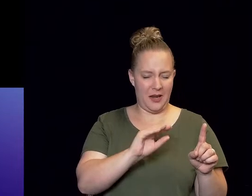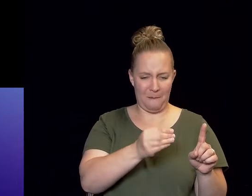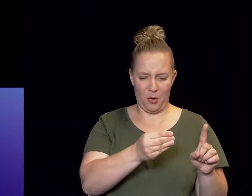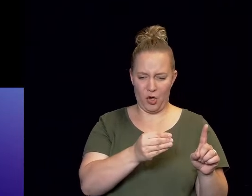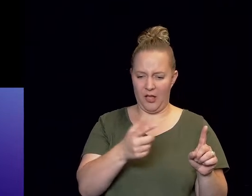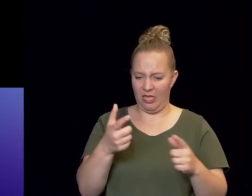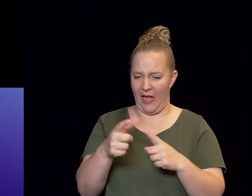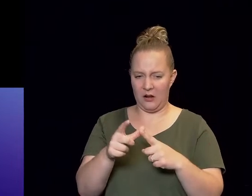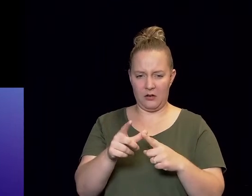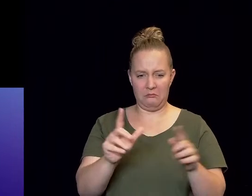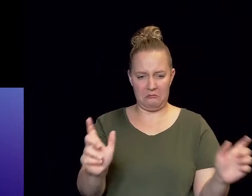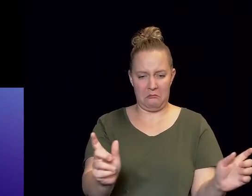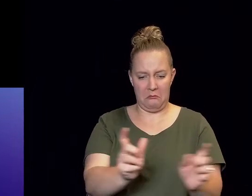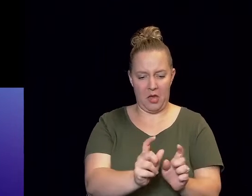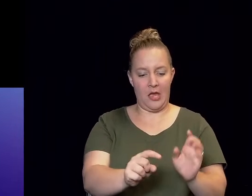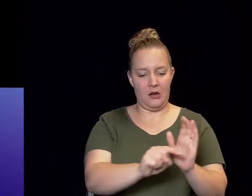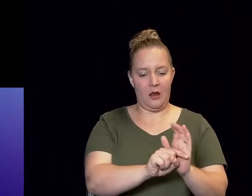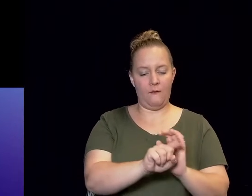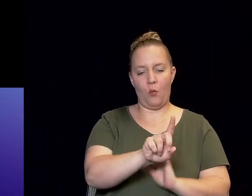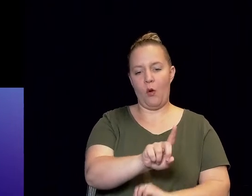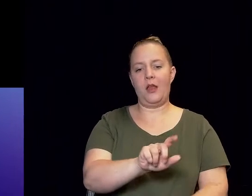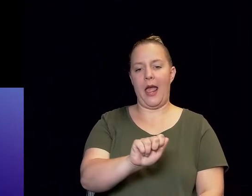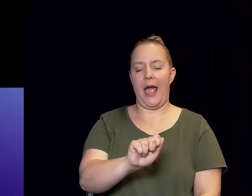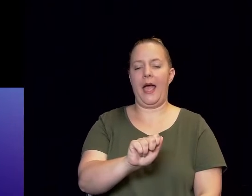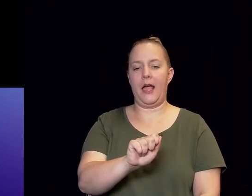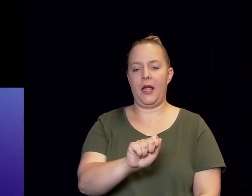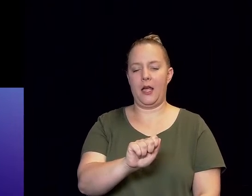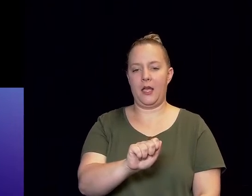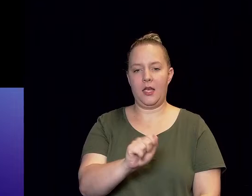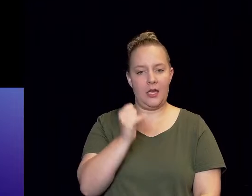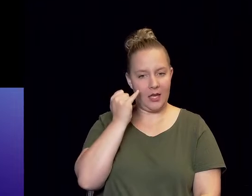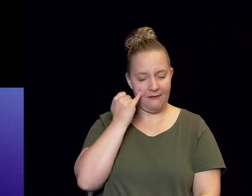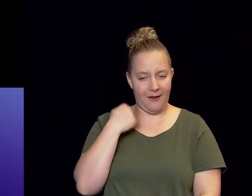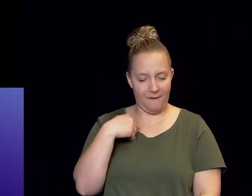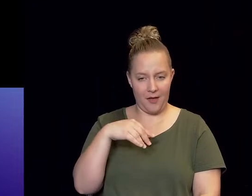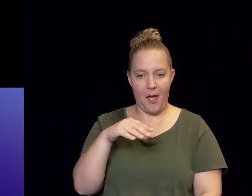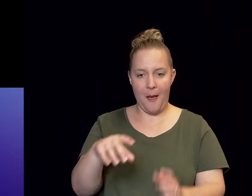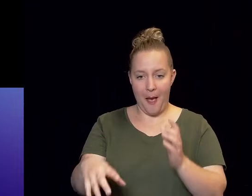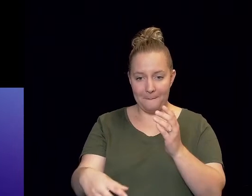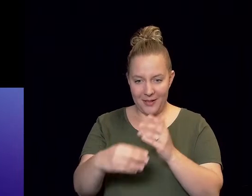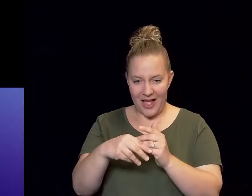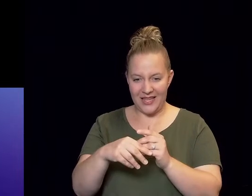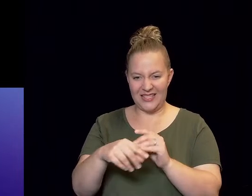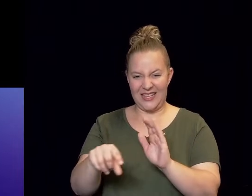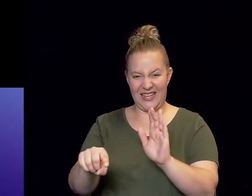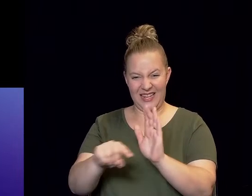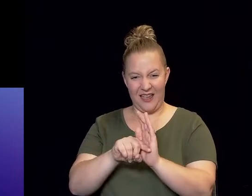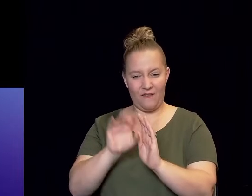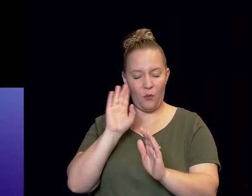So, -1a. Then, if I have plus a negative, I'm just going to bring down the plus for now and then